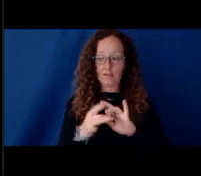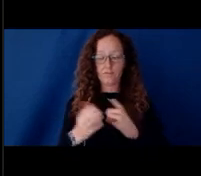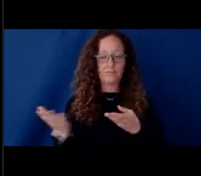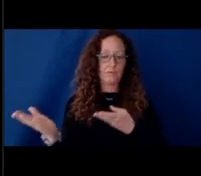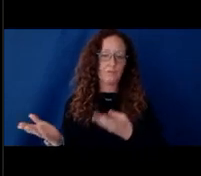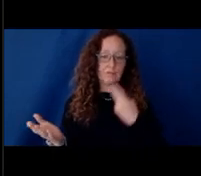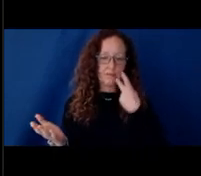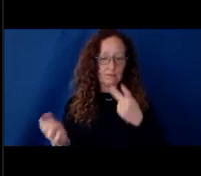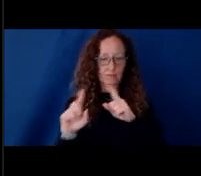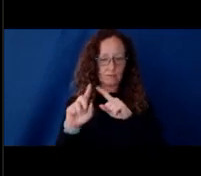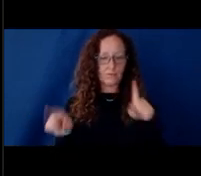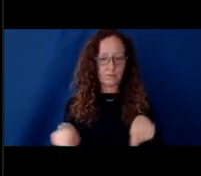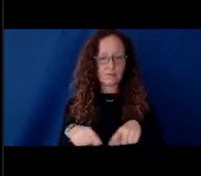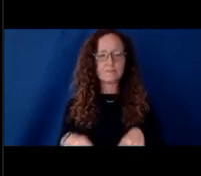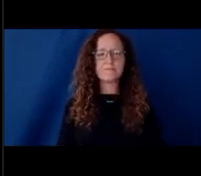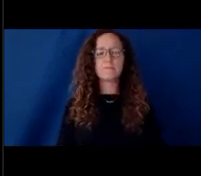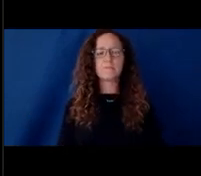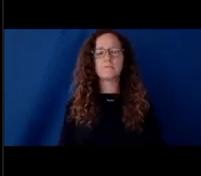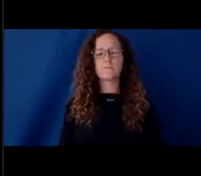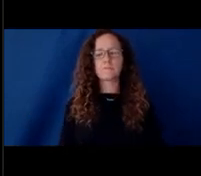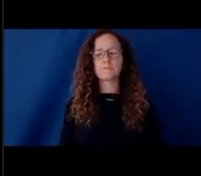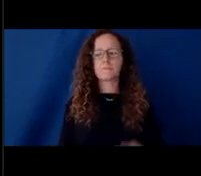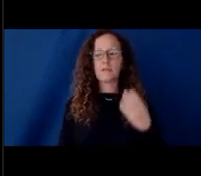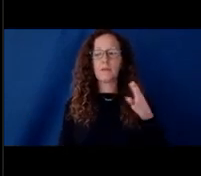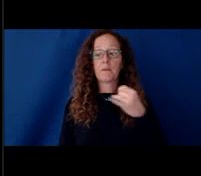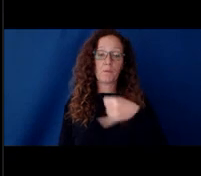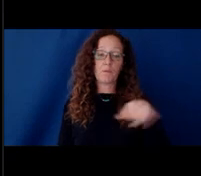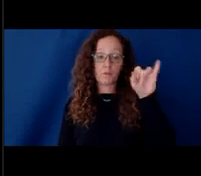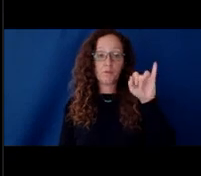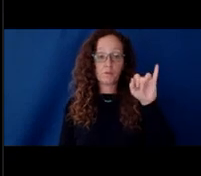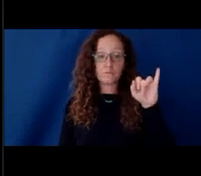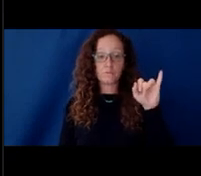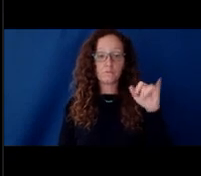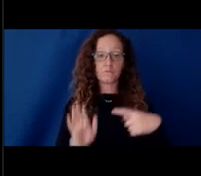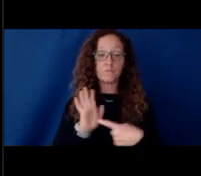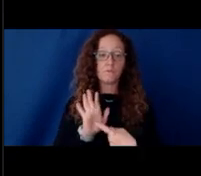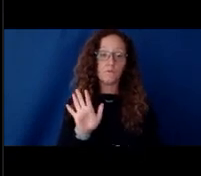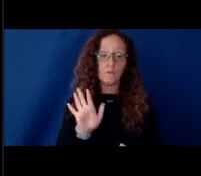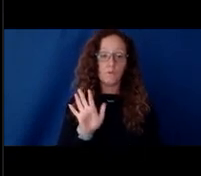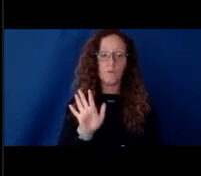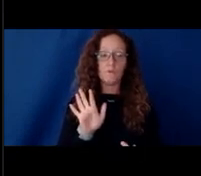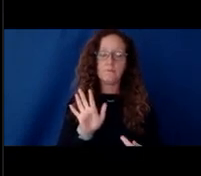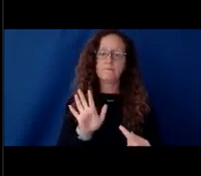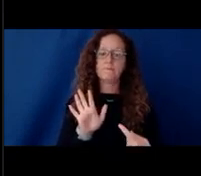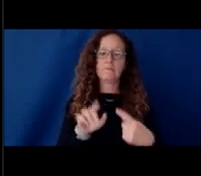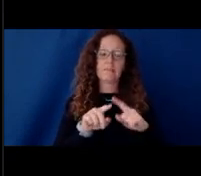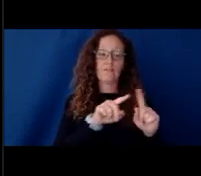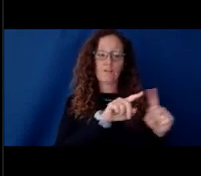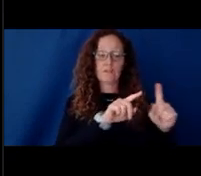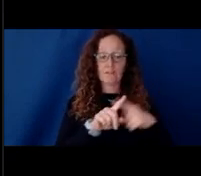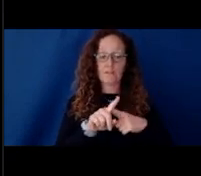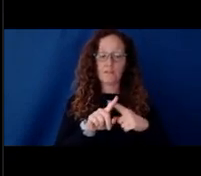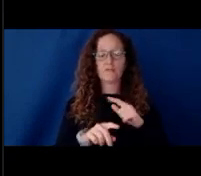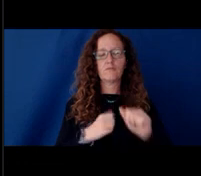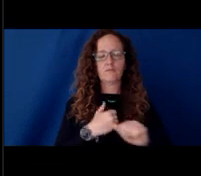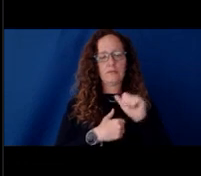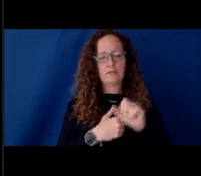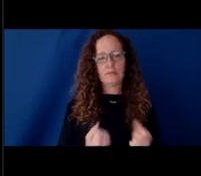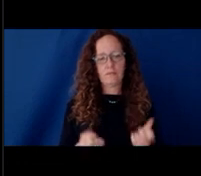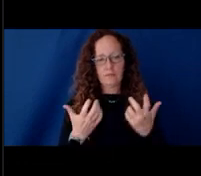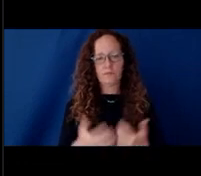where, though, the blue curve denotes risk at varying temperatures. And you look at the red dot